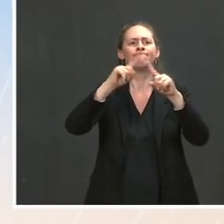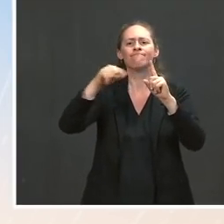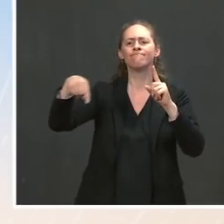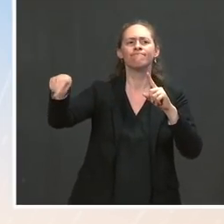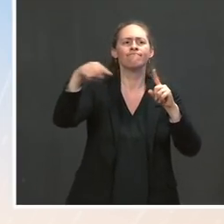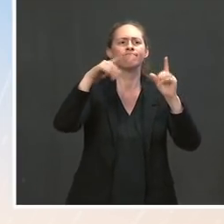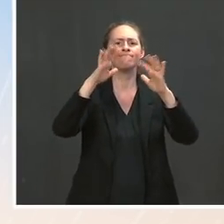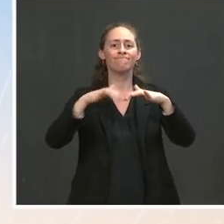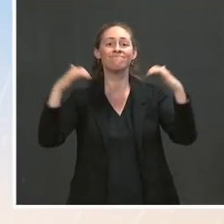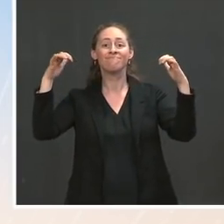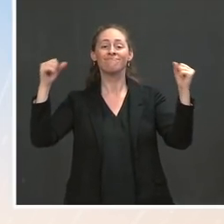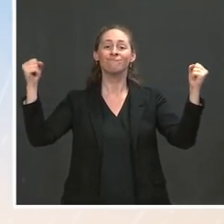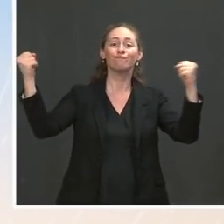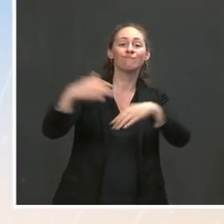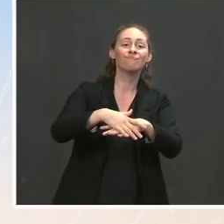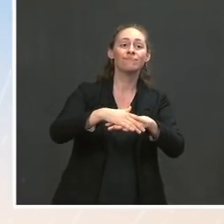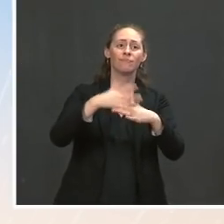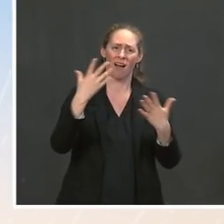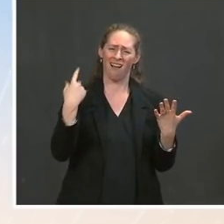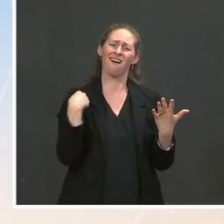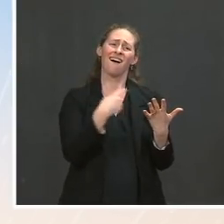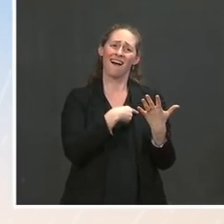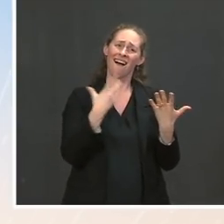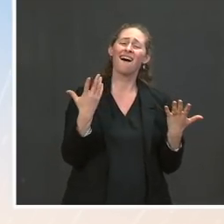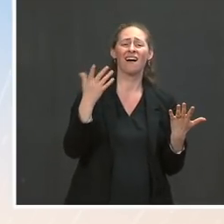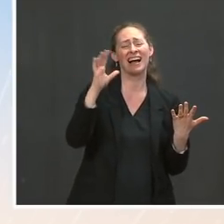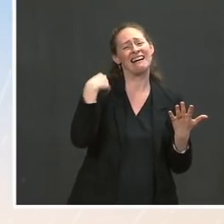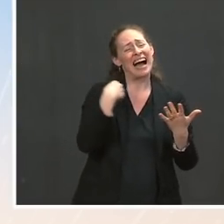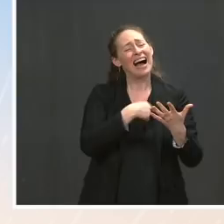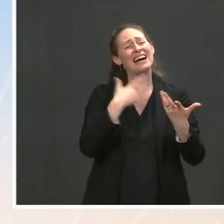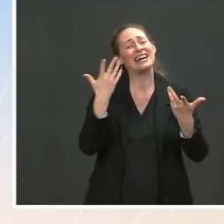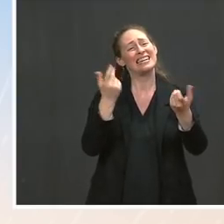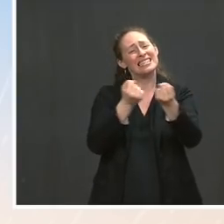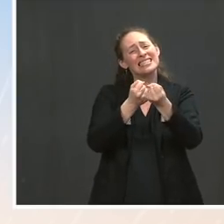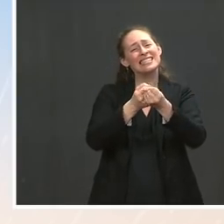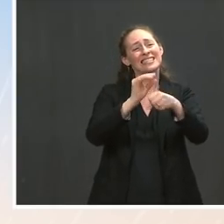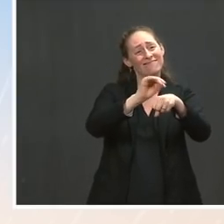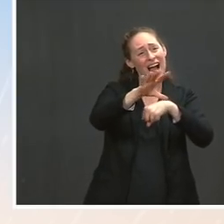So certainly we would advise any entity to follow public health guidelines,